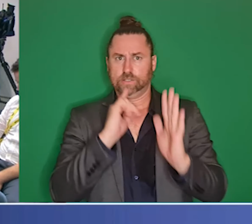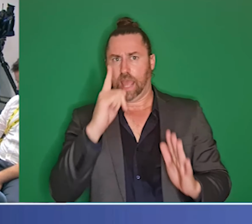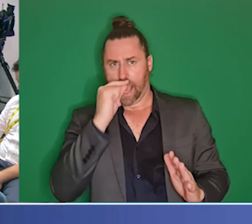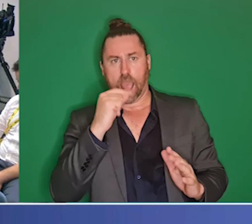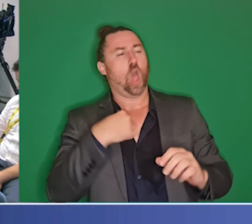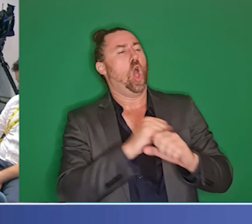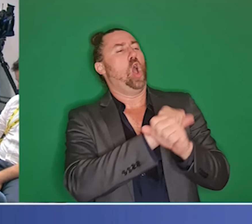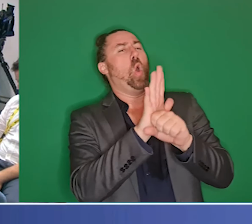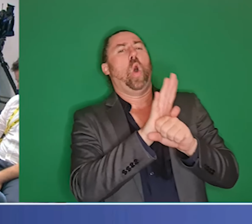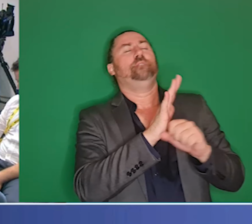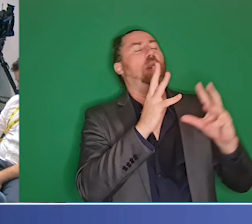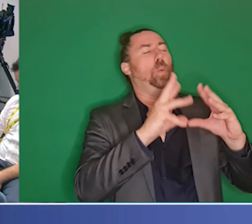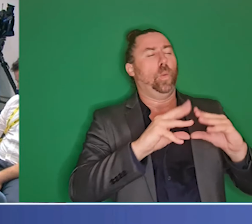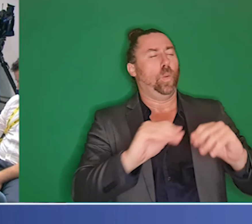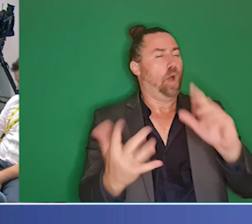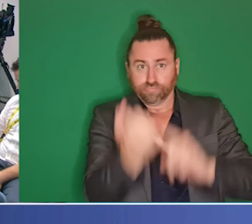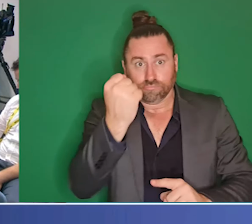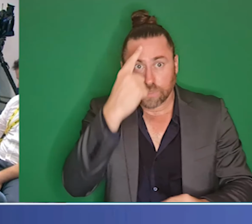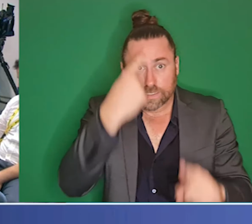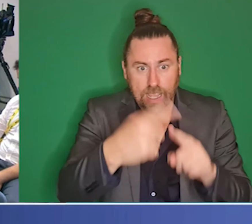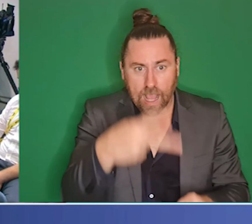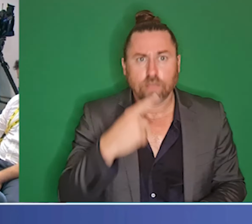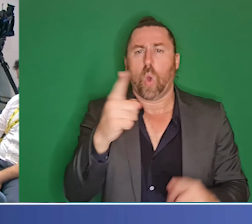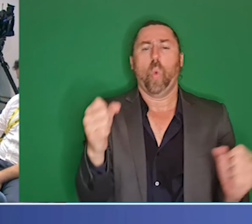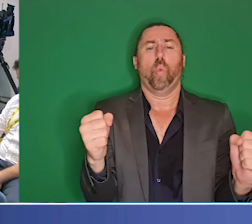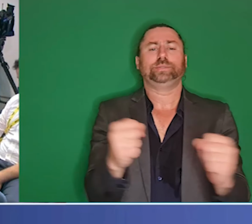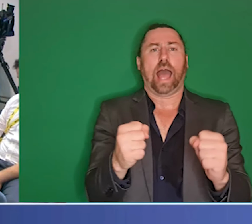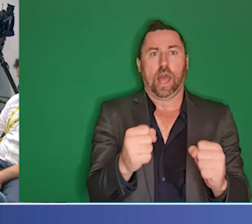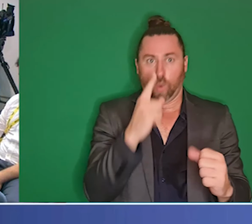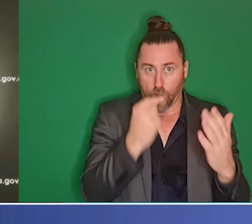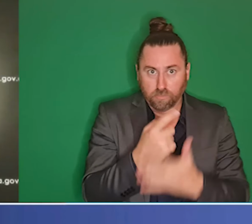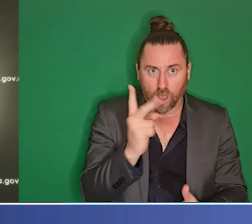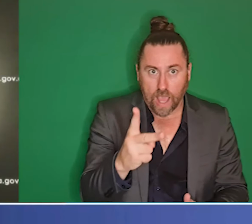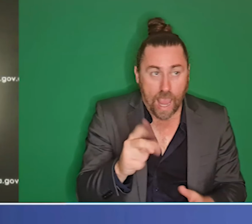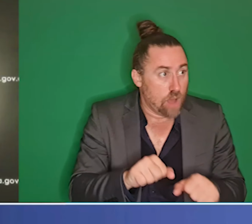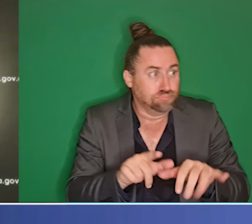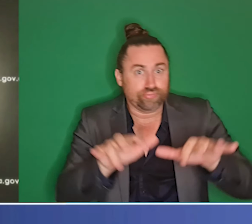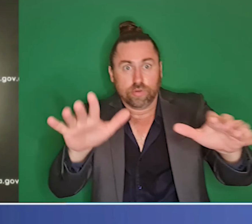how do we know that we're not gonna see a similar wave come wintertime? Sure. Look, I'll take the first question